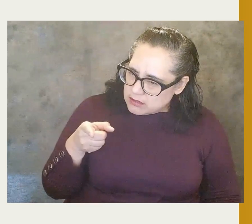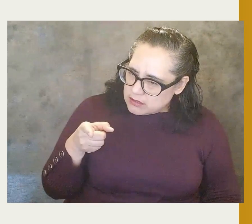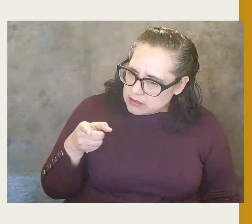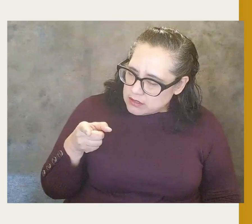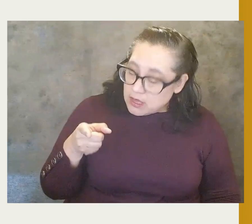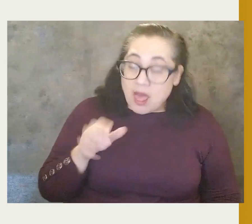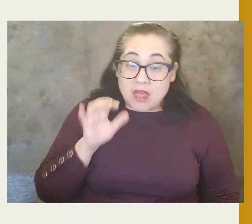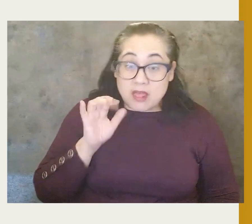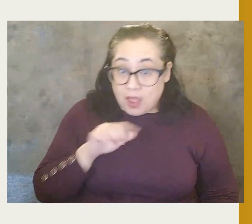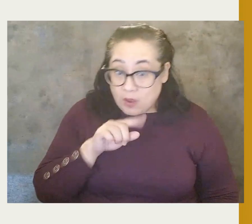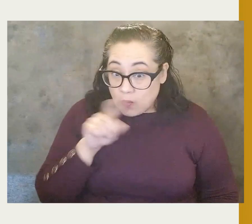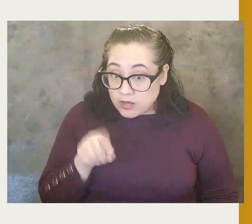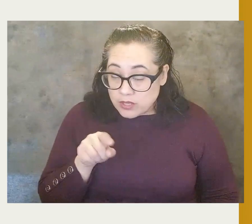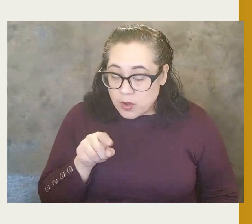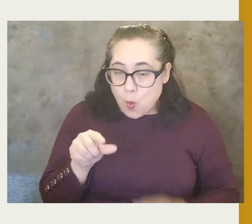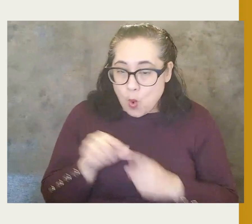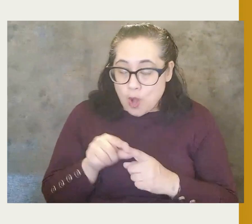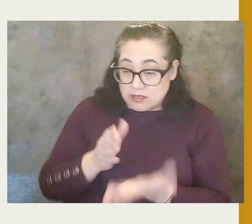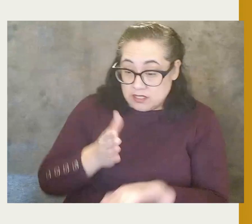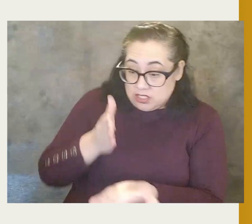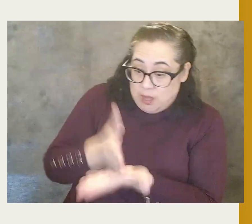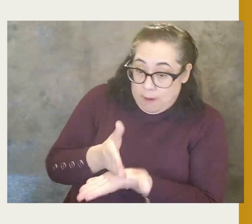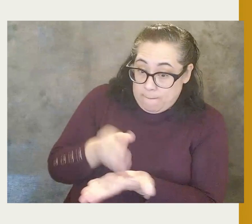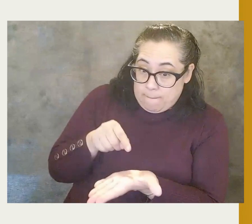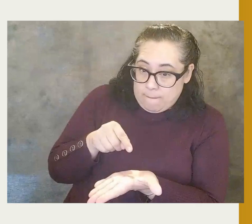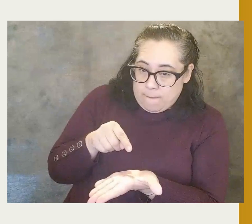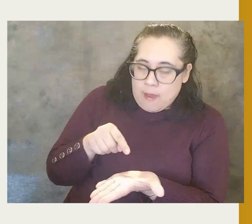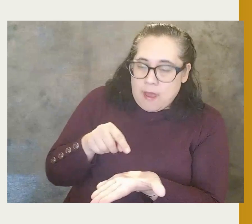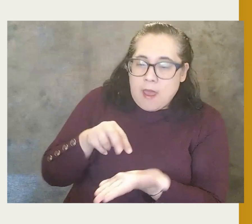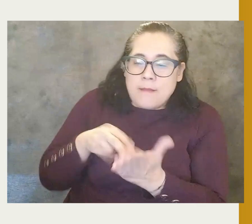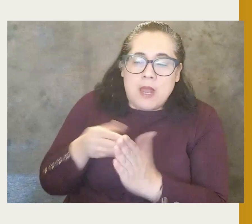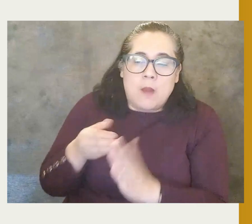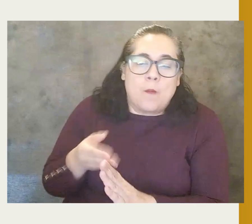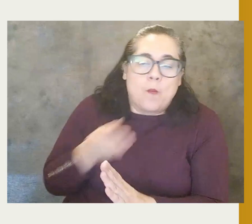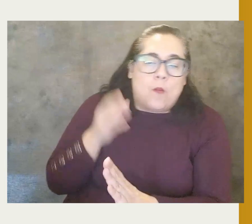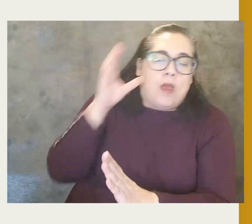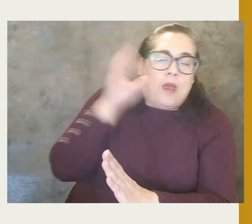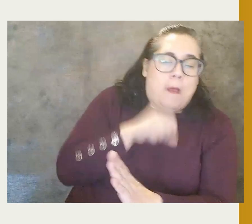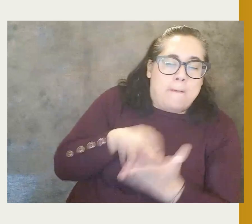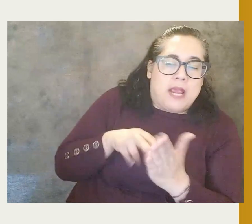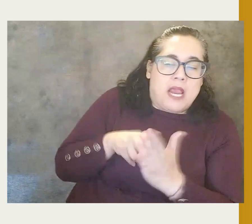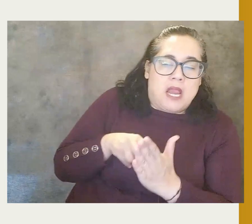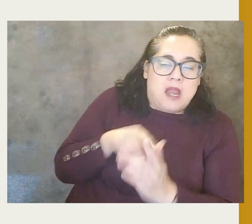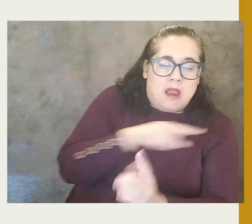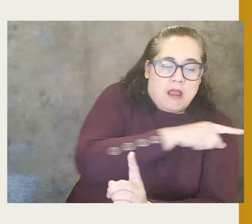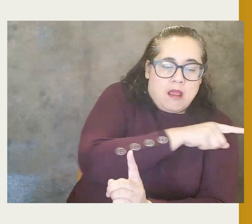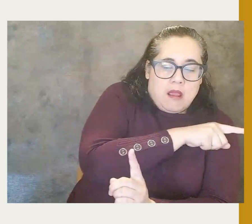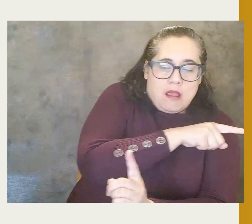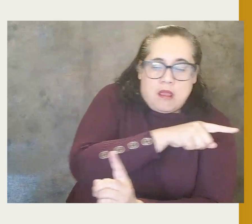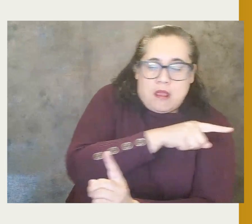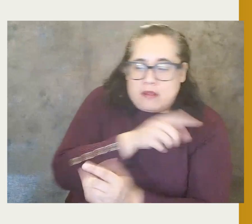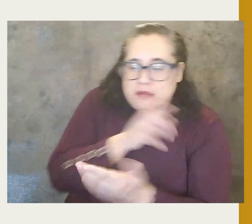In this question, the word stopped ... presupposes the meaning of discontinued or paused.